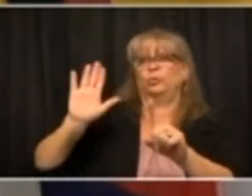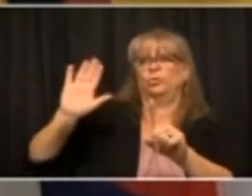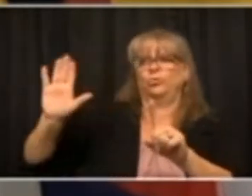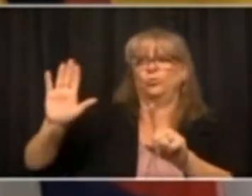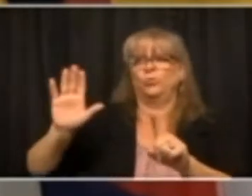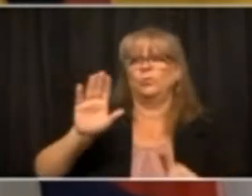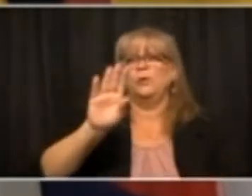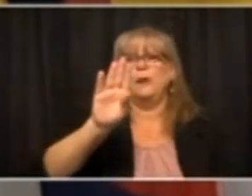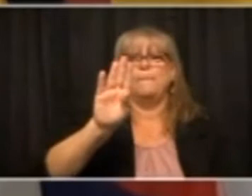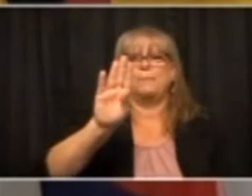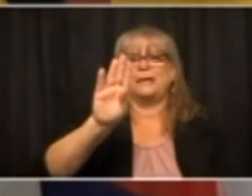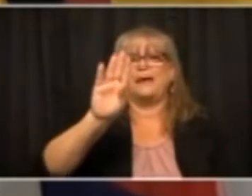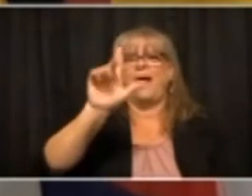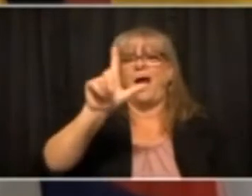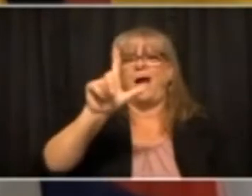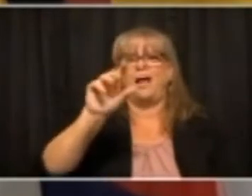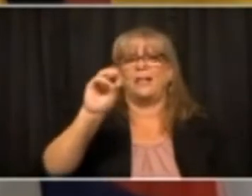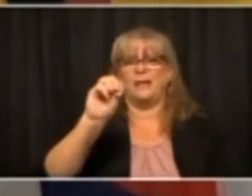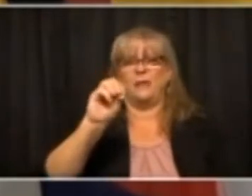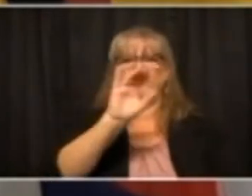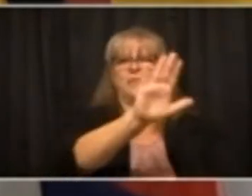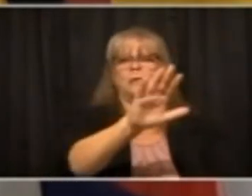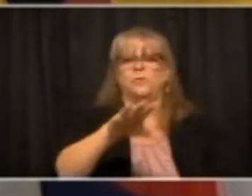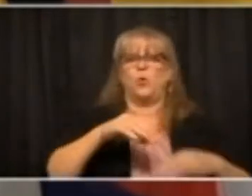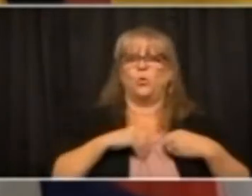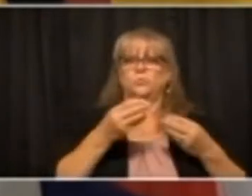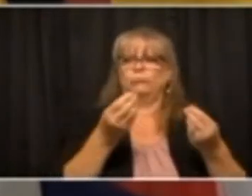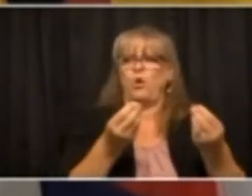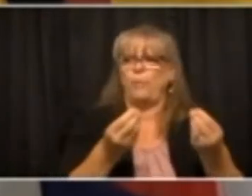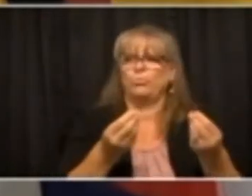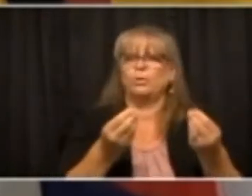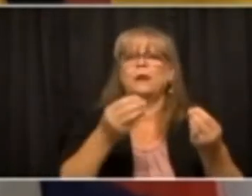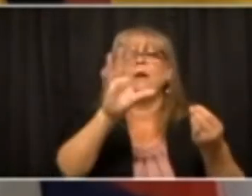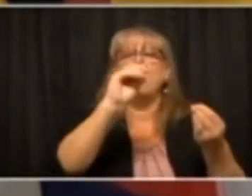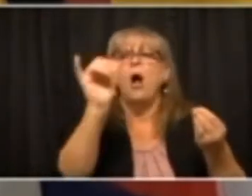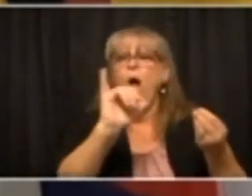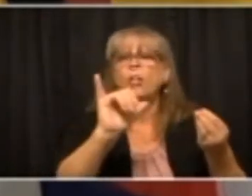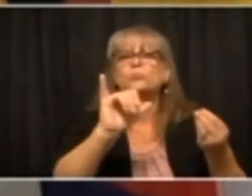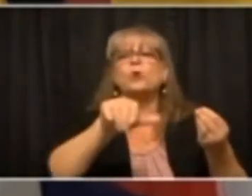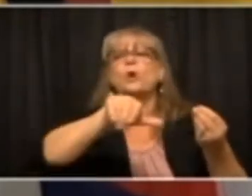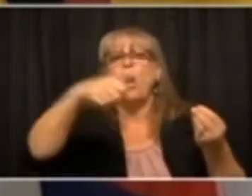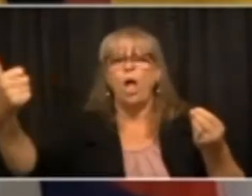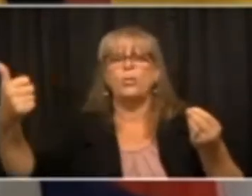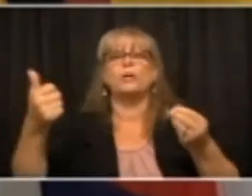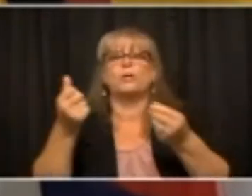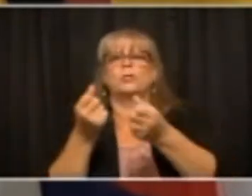also mostly federal land 14 000 and 18 acres and hot dry conditions